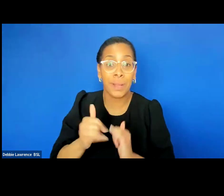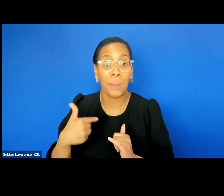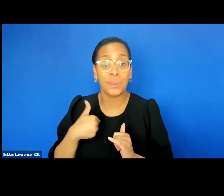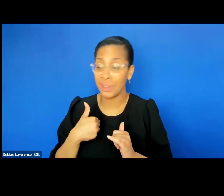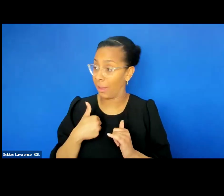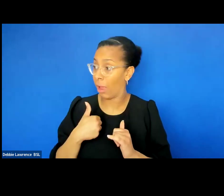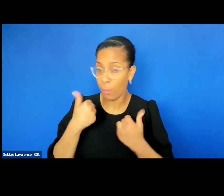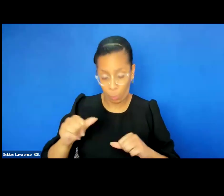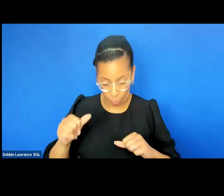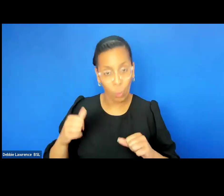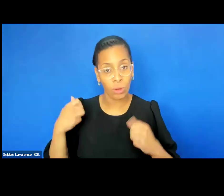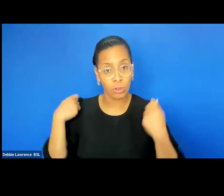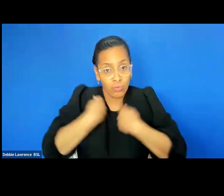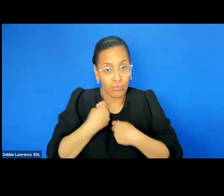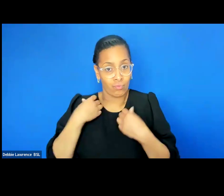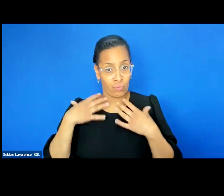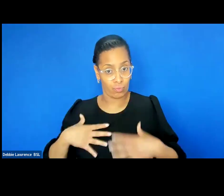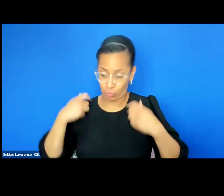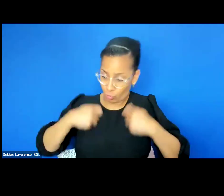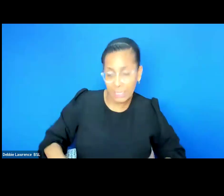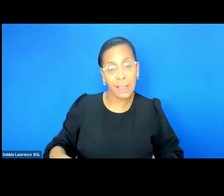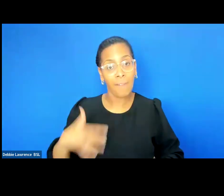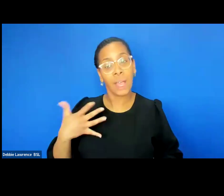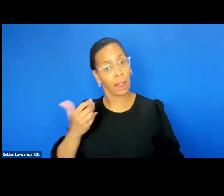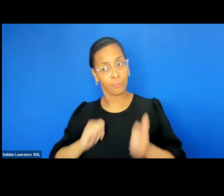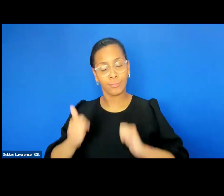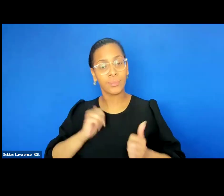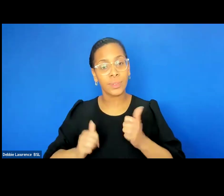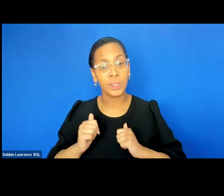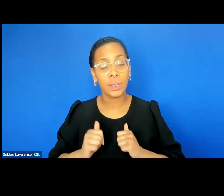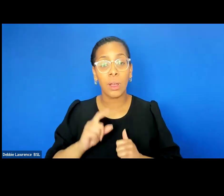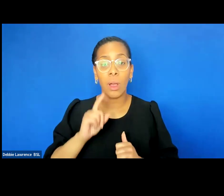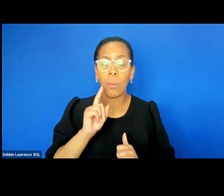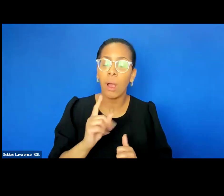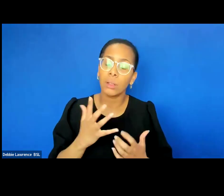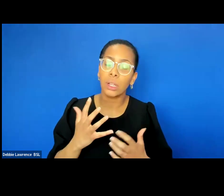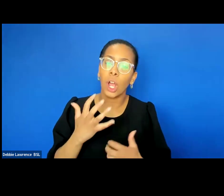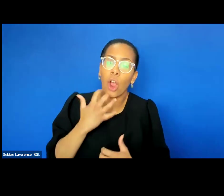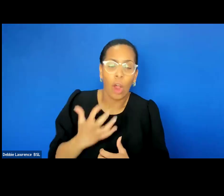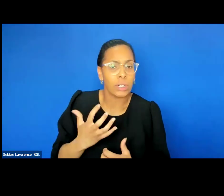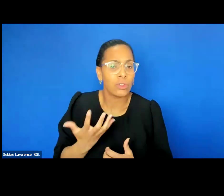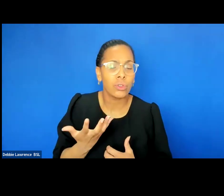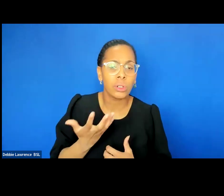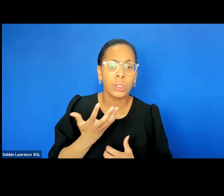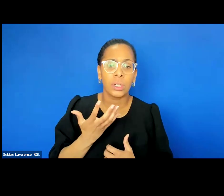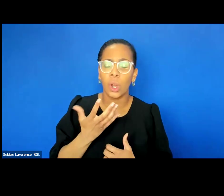But there is value in being courageous and trying to push through fear. But remember, you'll, being fearless is not